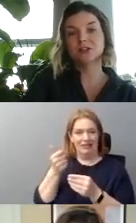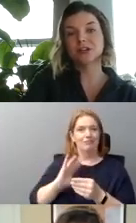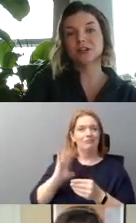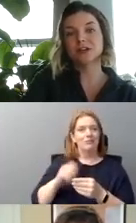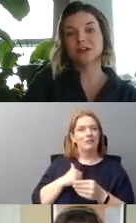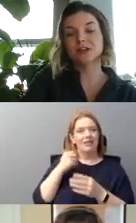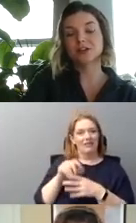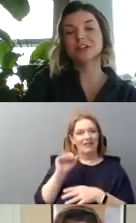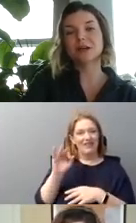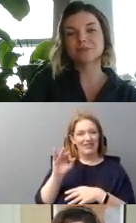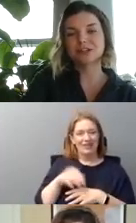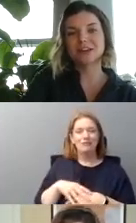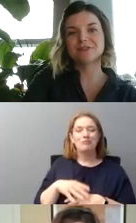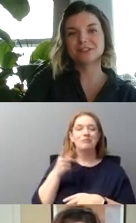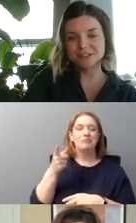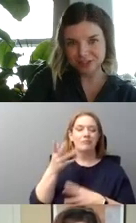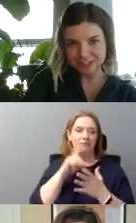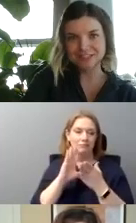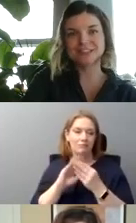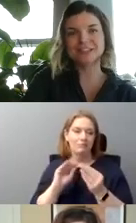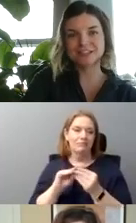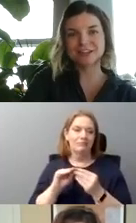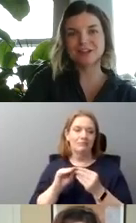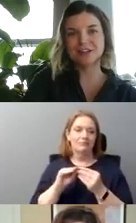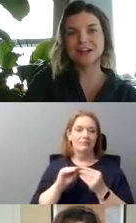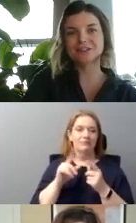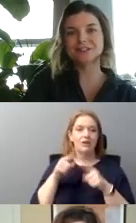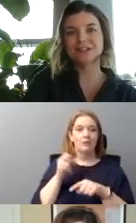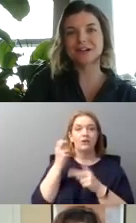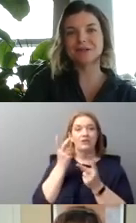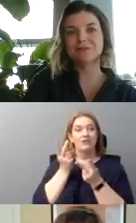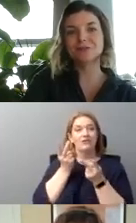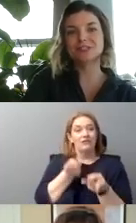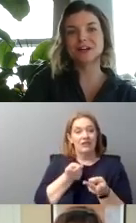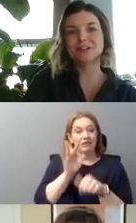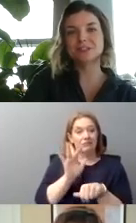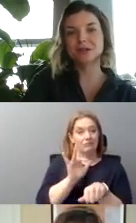during her time, during her visit at the David Ireland House before we start the